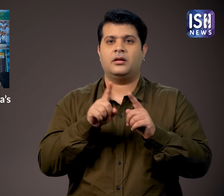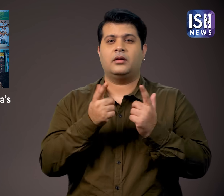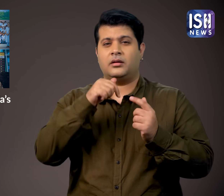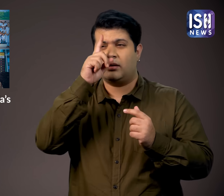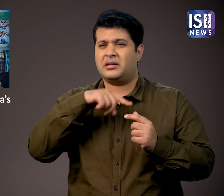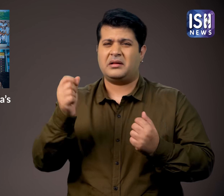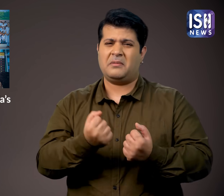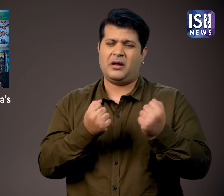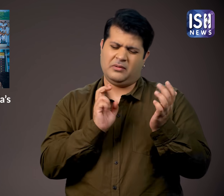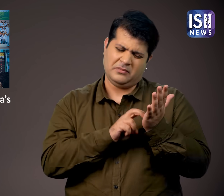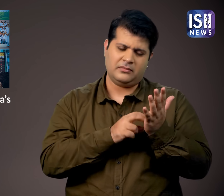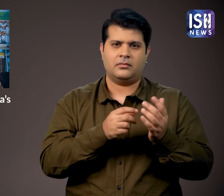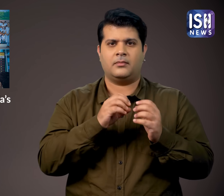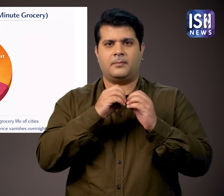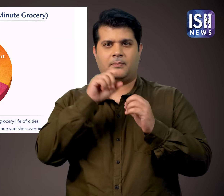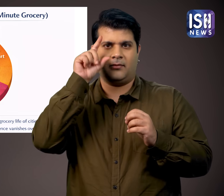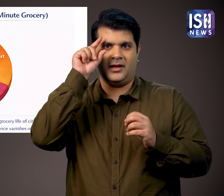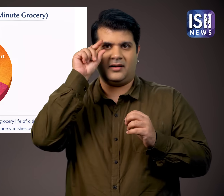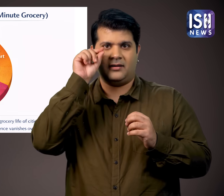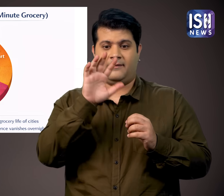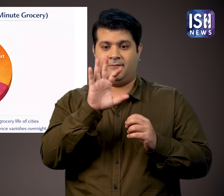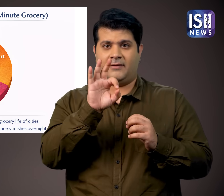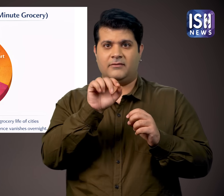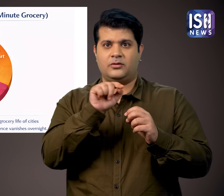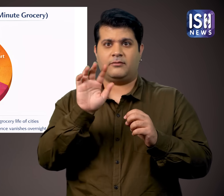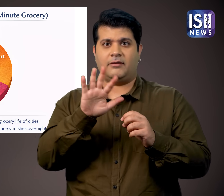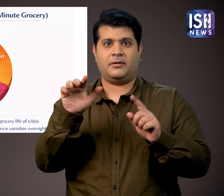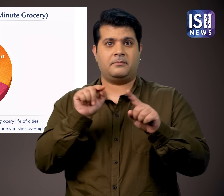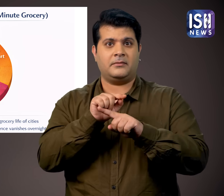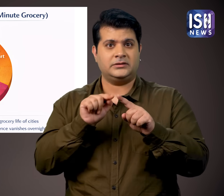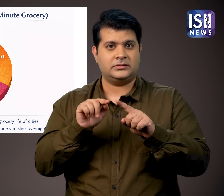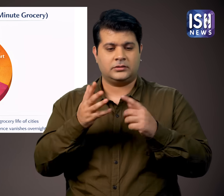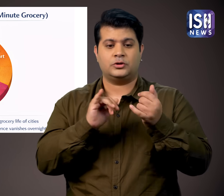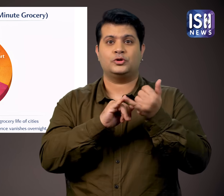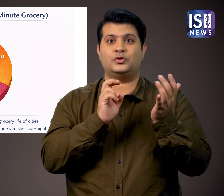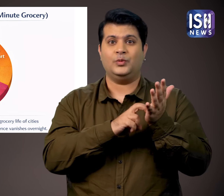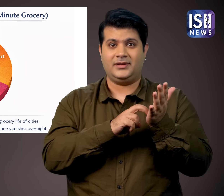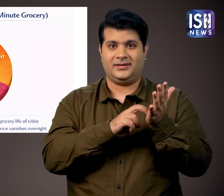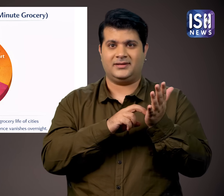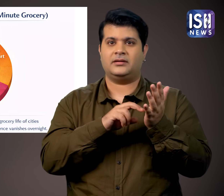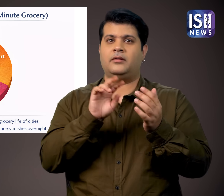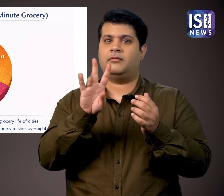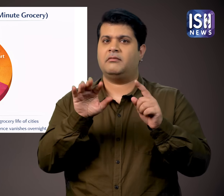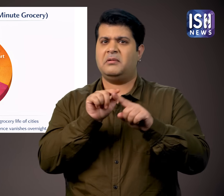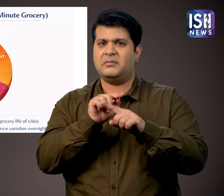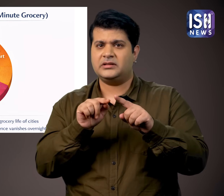Blinkit holds 50%–55% of share, Swiggy Instamart with 25%